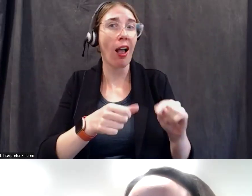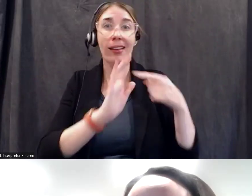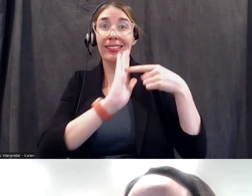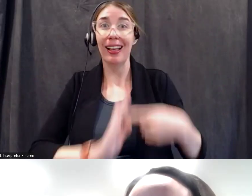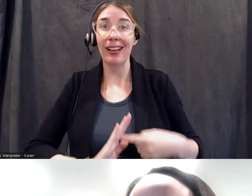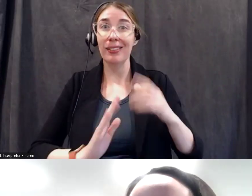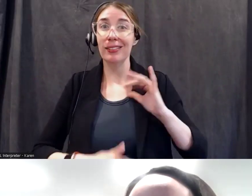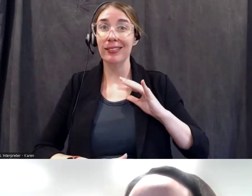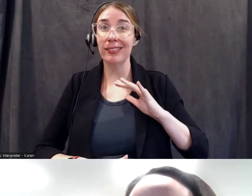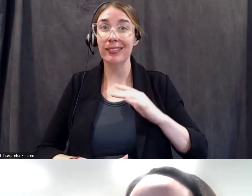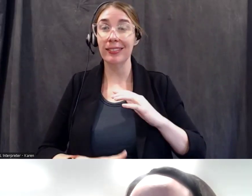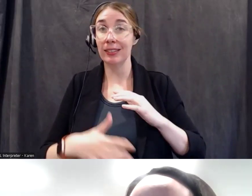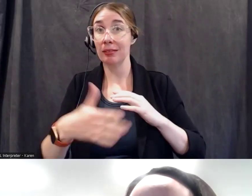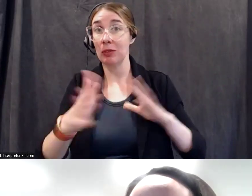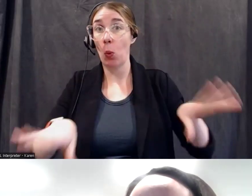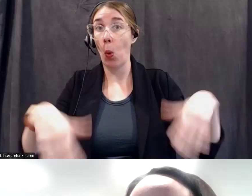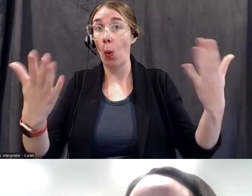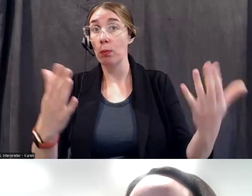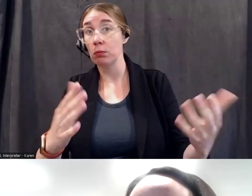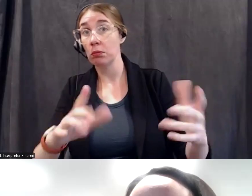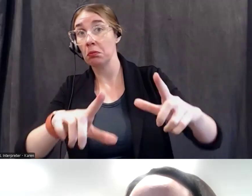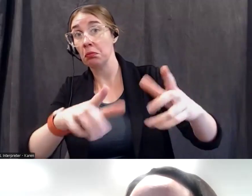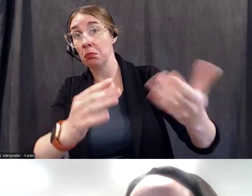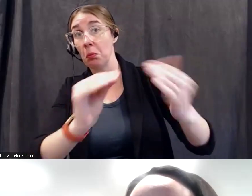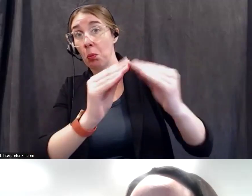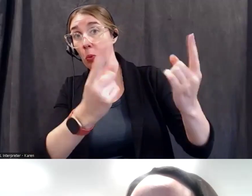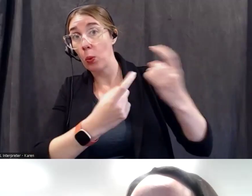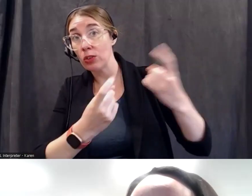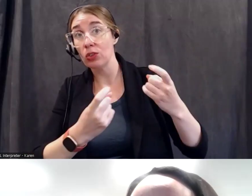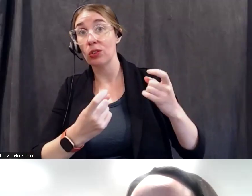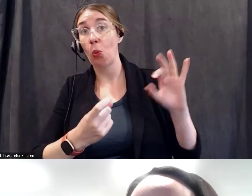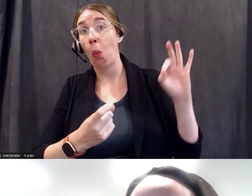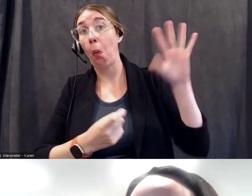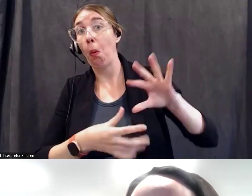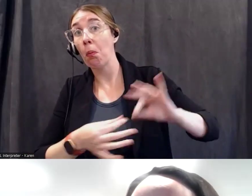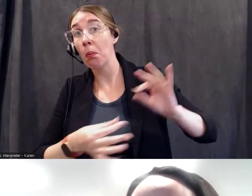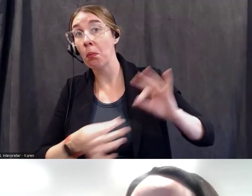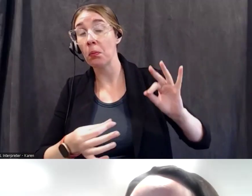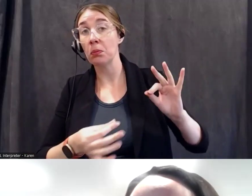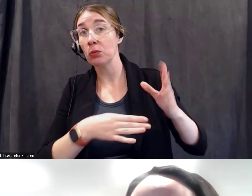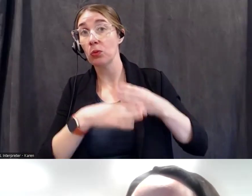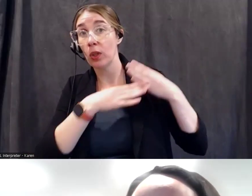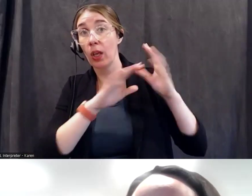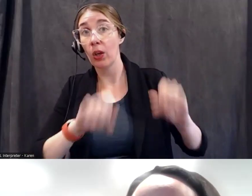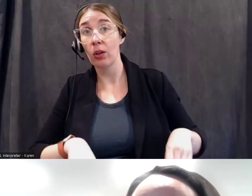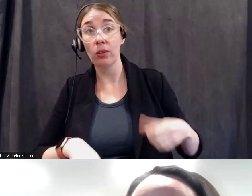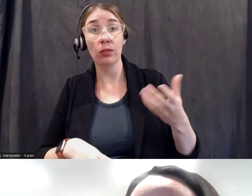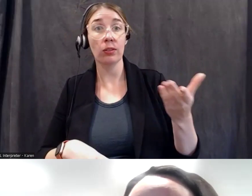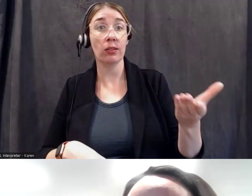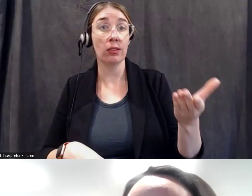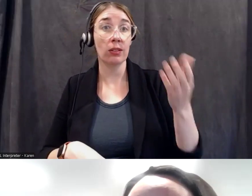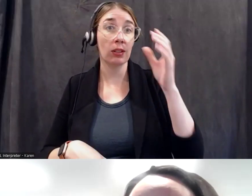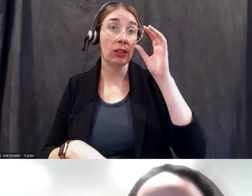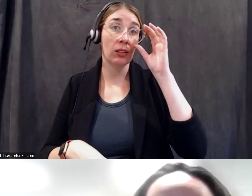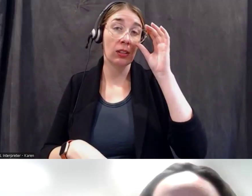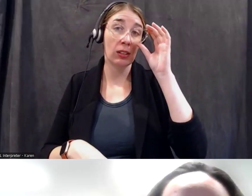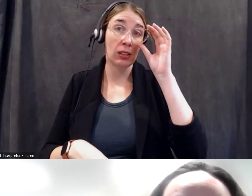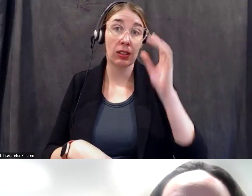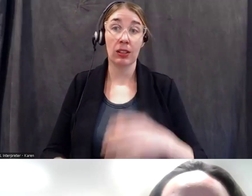any other questions or tidbits that anyone would like to share for our recreation.